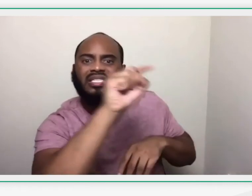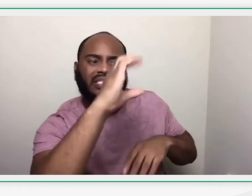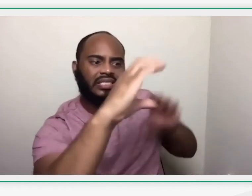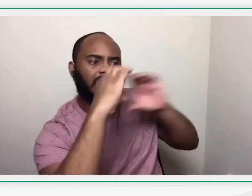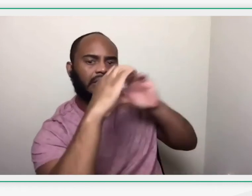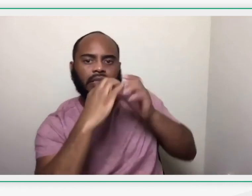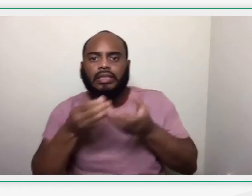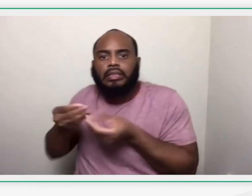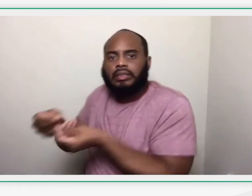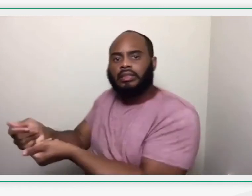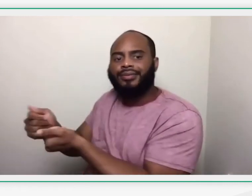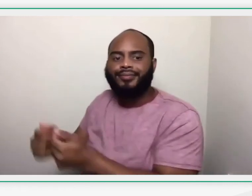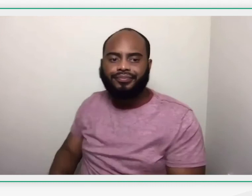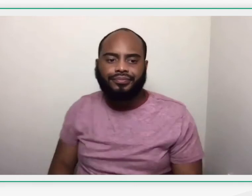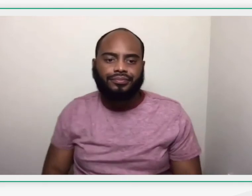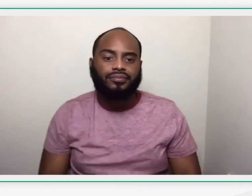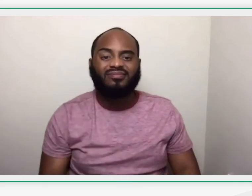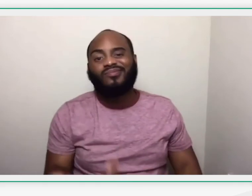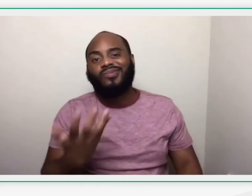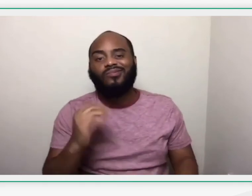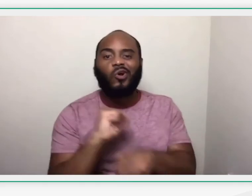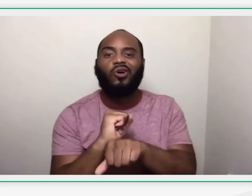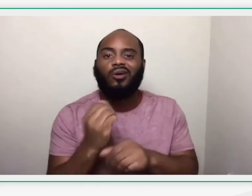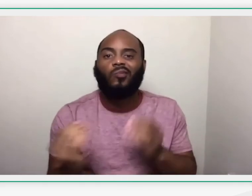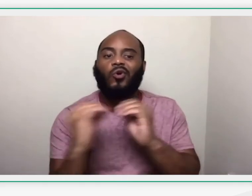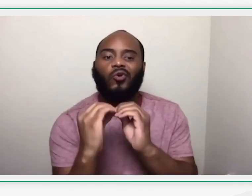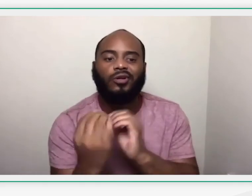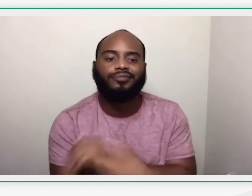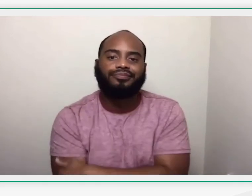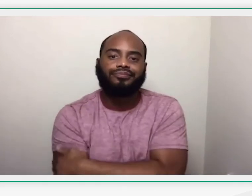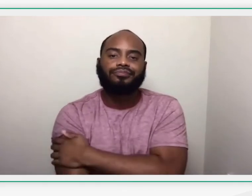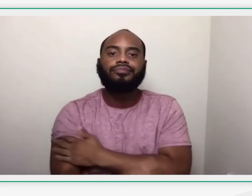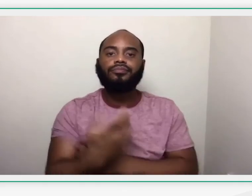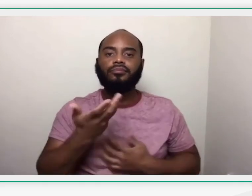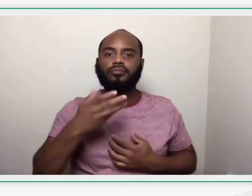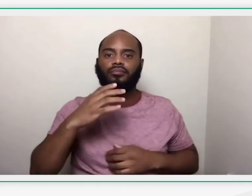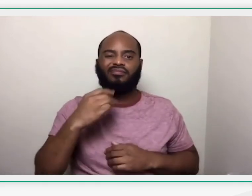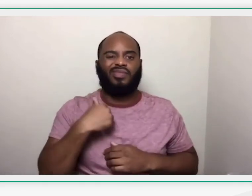a loan at a bank that you might already have, ask one of those first if you can draw more funds from them.